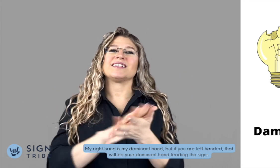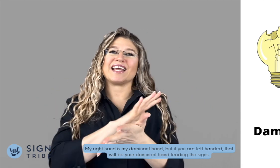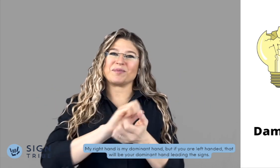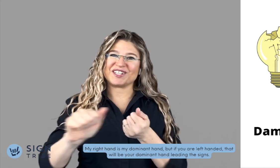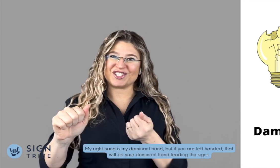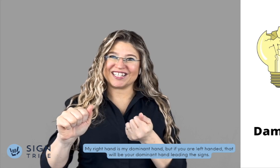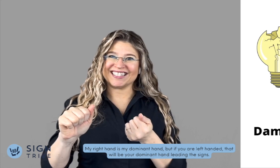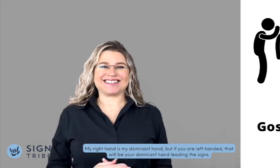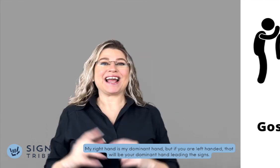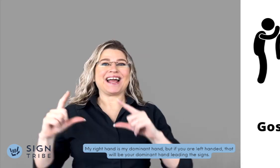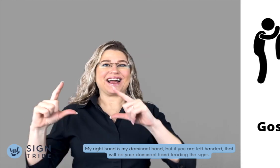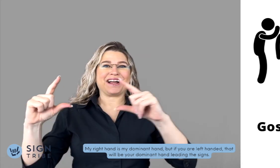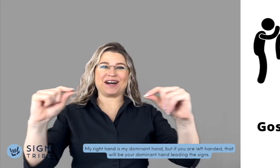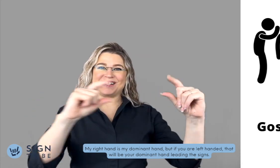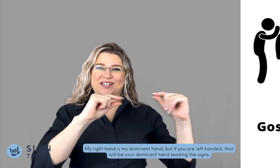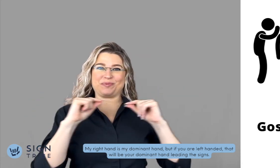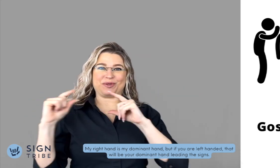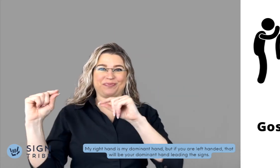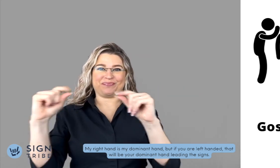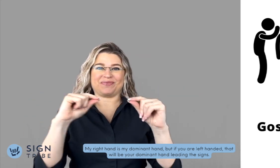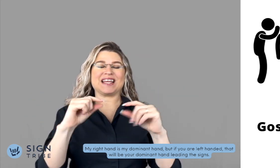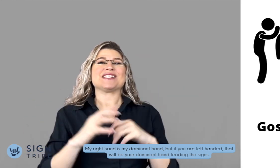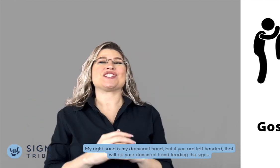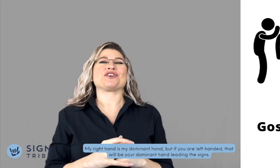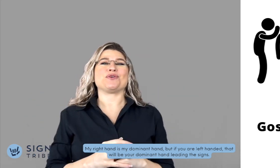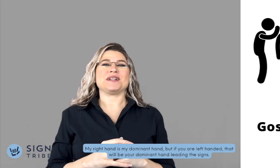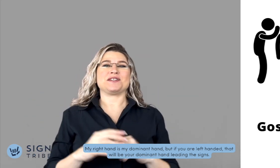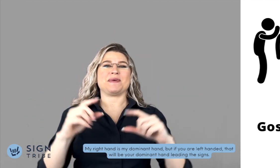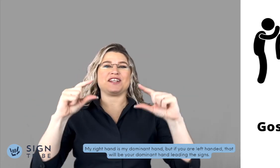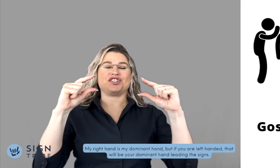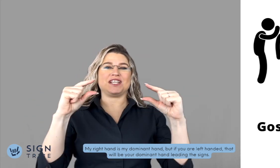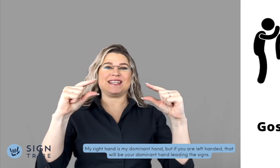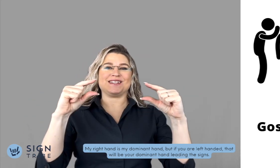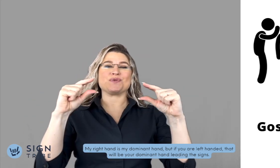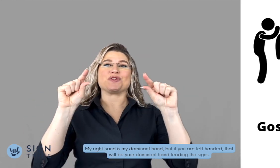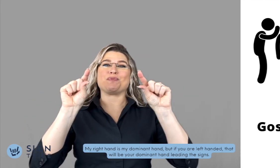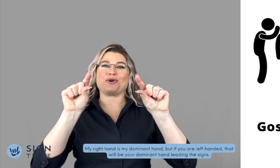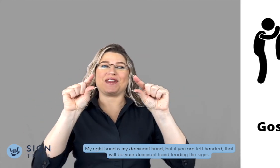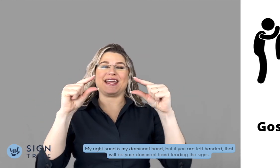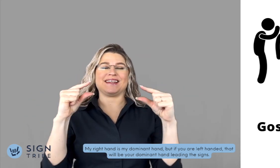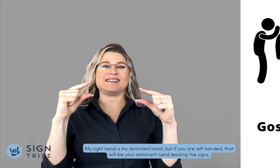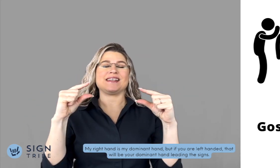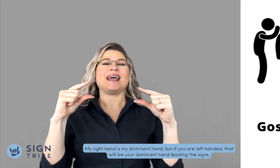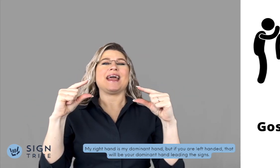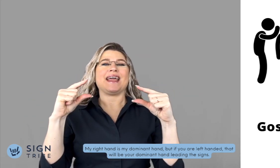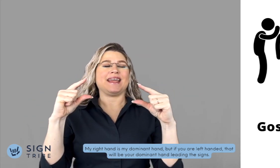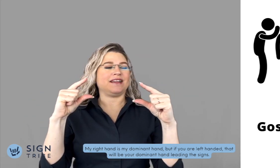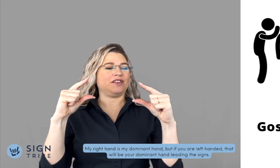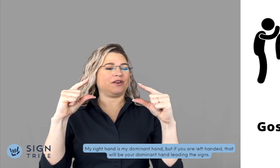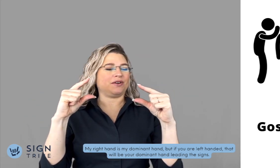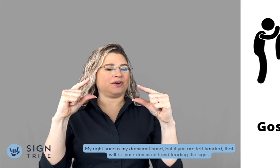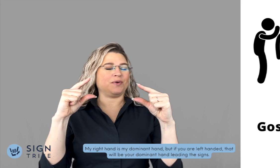Damage. Gossip. So you're going to make G's with both hands and they're going to